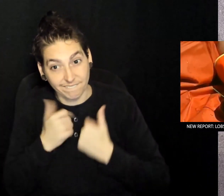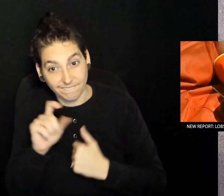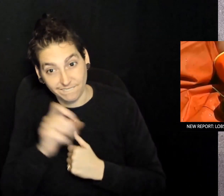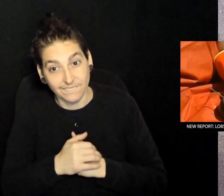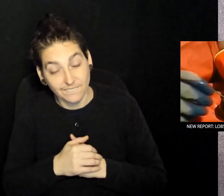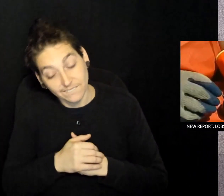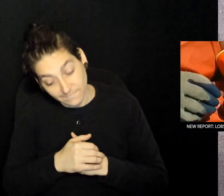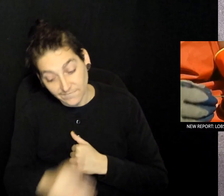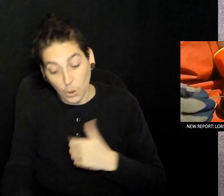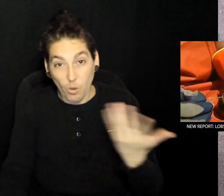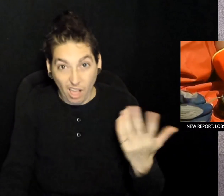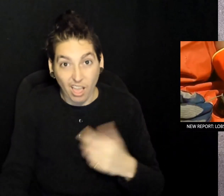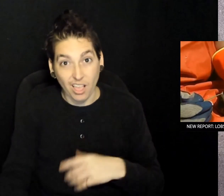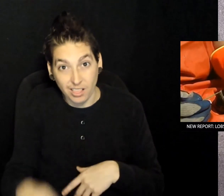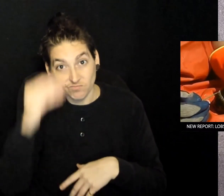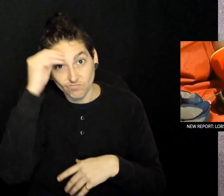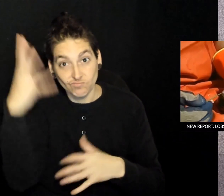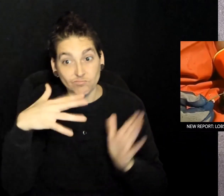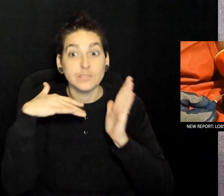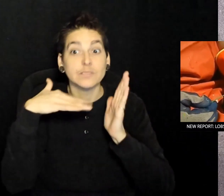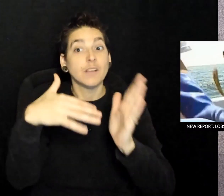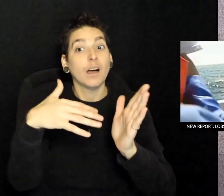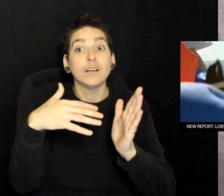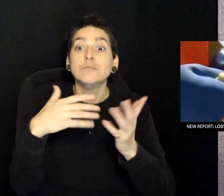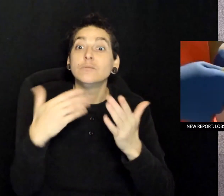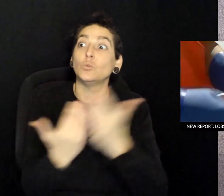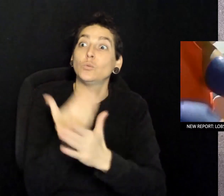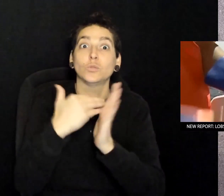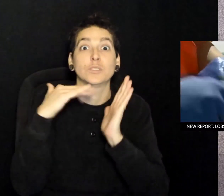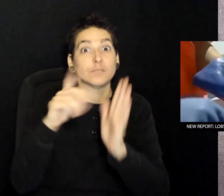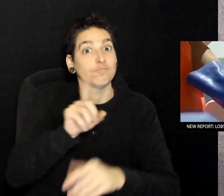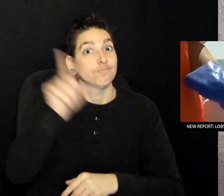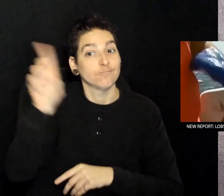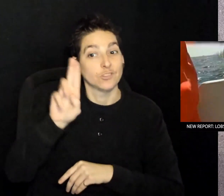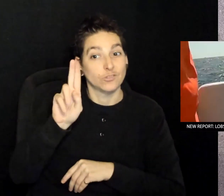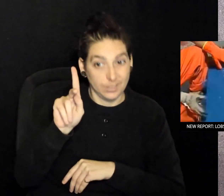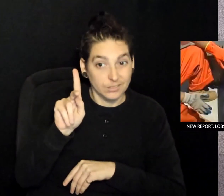if you knew a lobster could scream would you still boil it alive